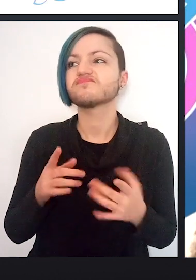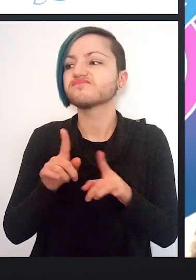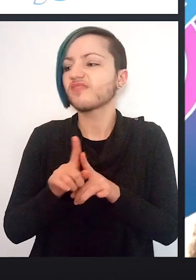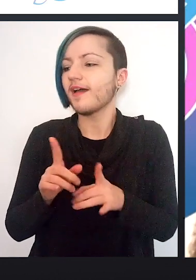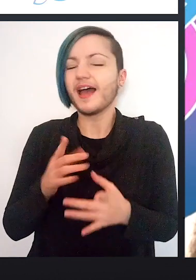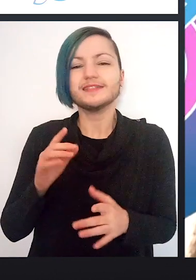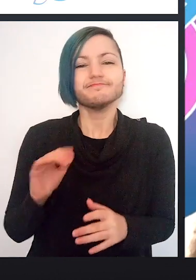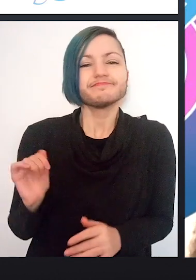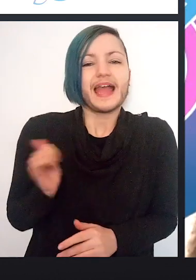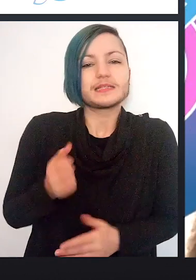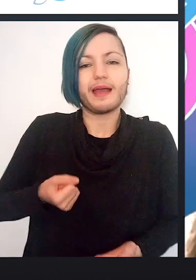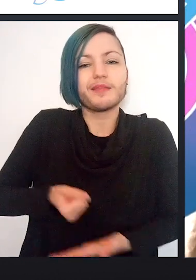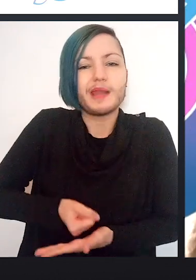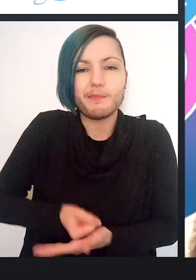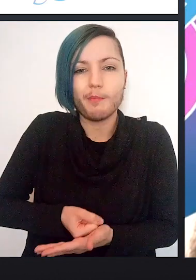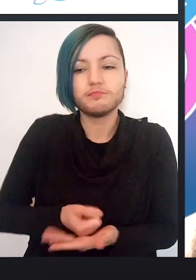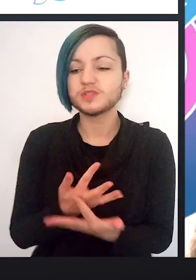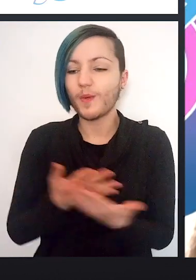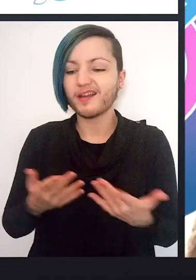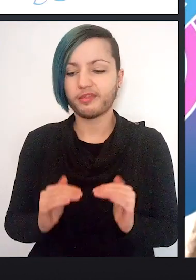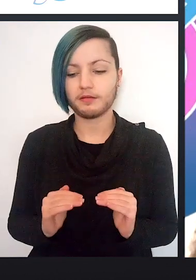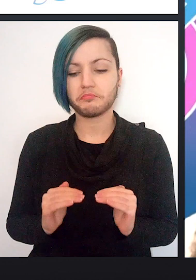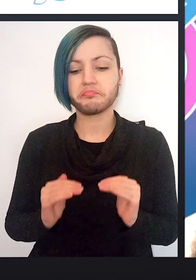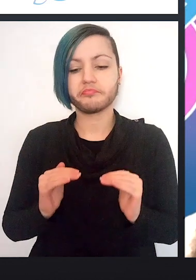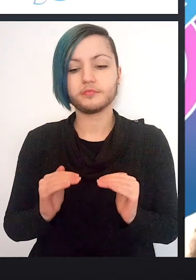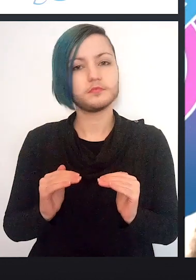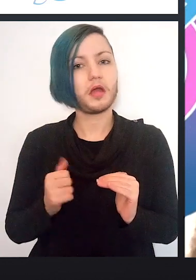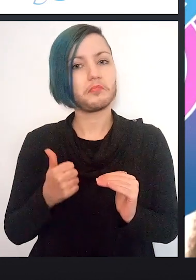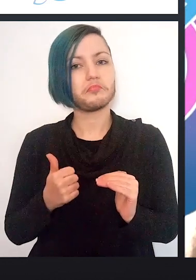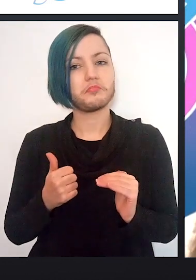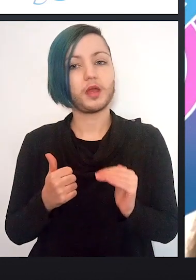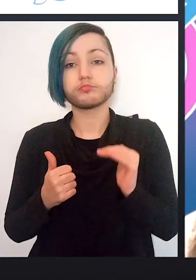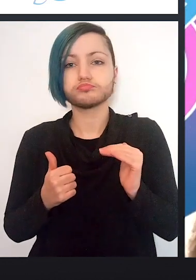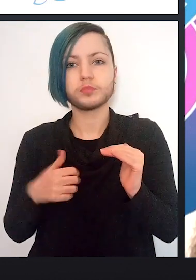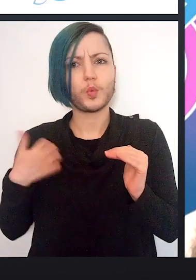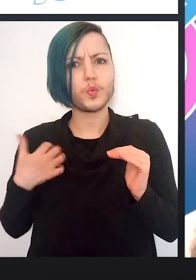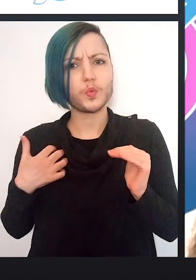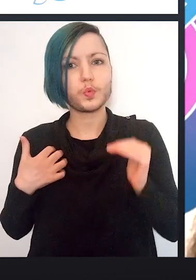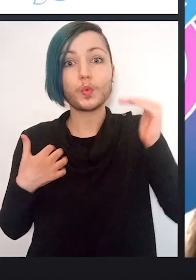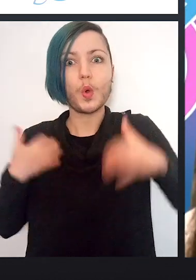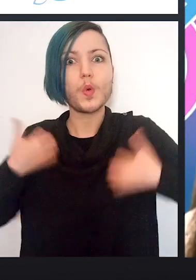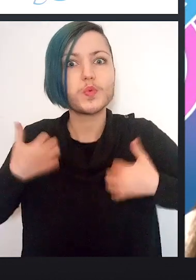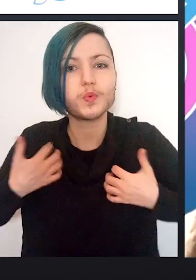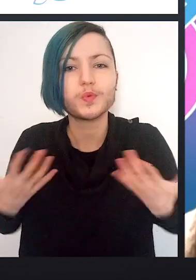expect. If I get any more that's a bonus and then I'll get happy and excited."